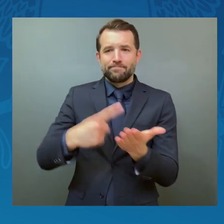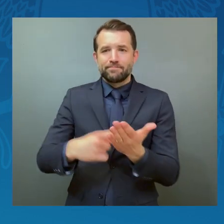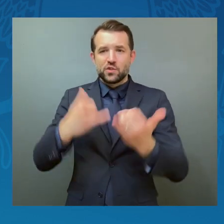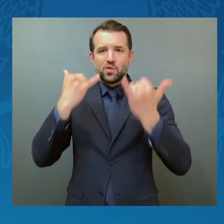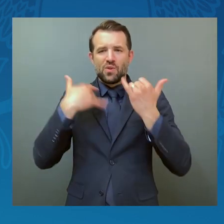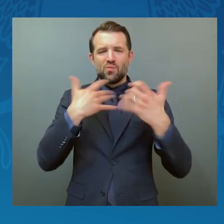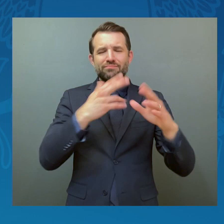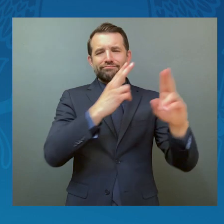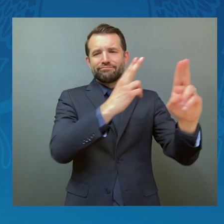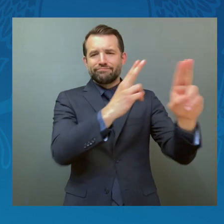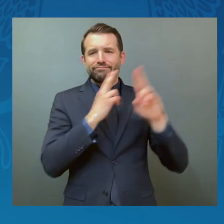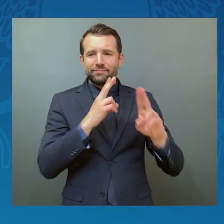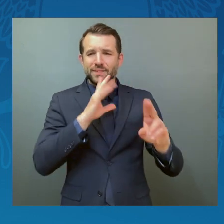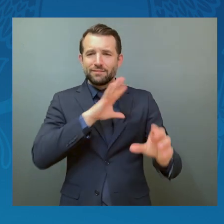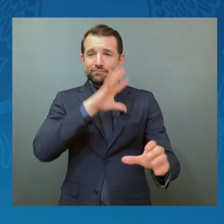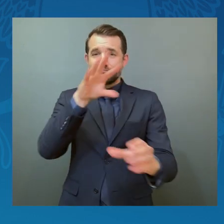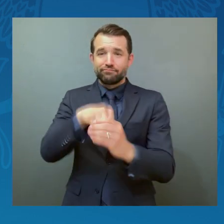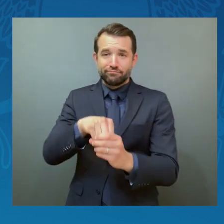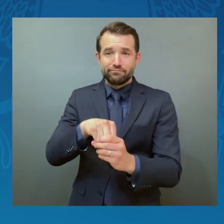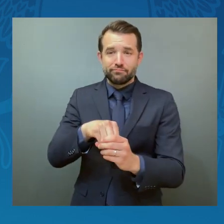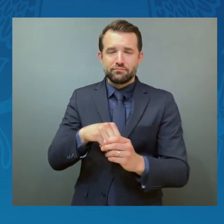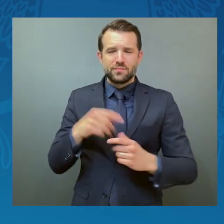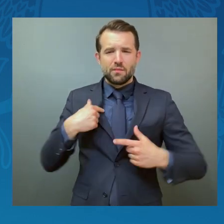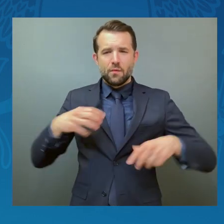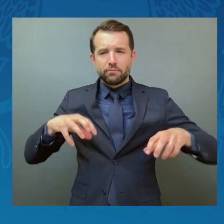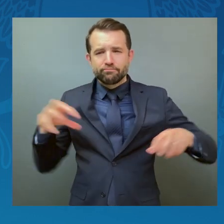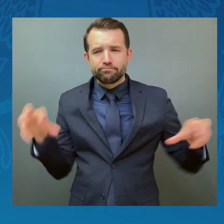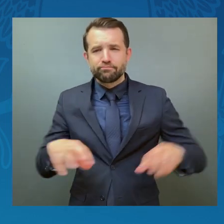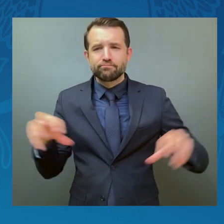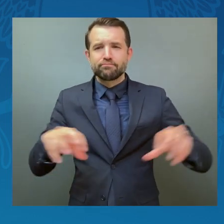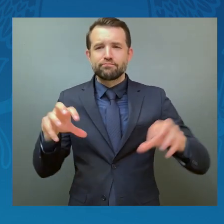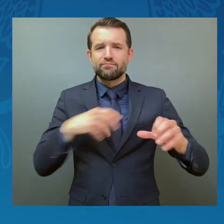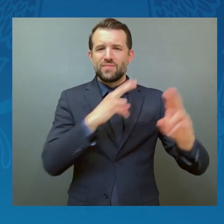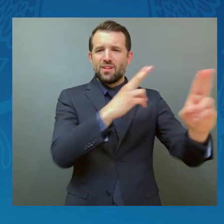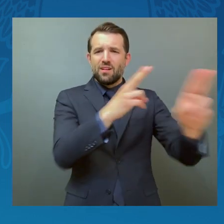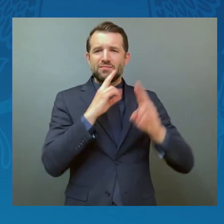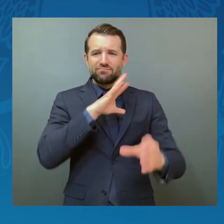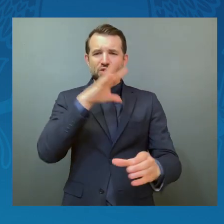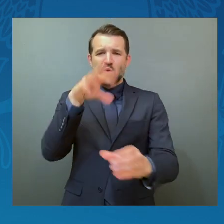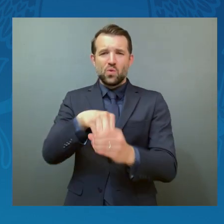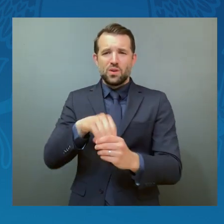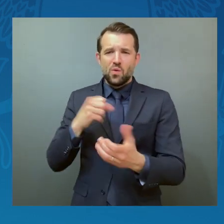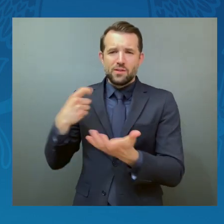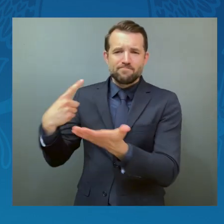and I'm honored to be part of the action that's occurring all across our federal government right now,